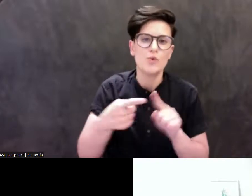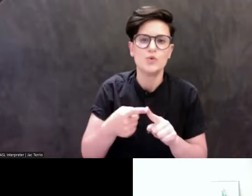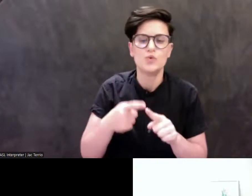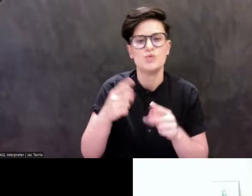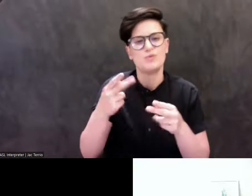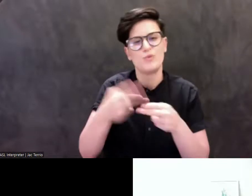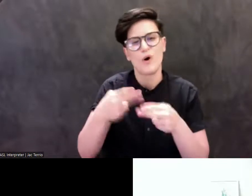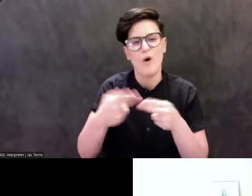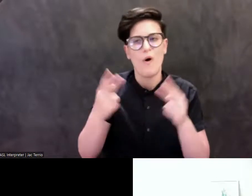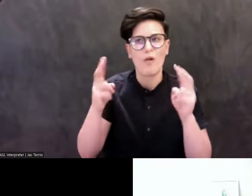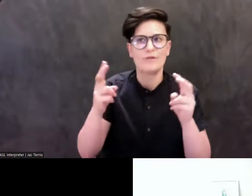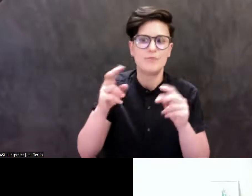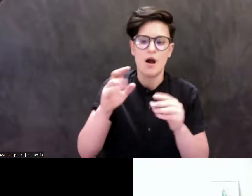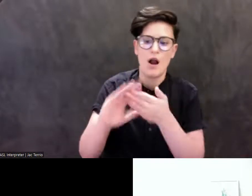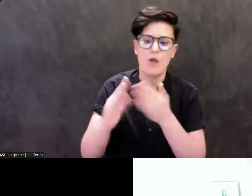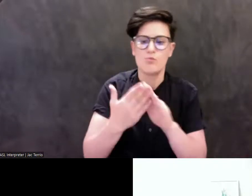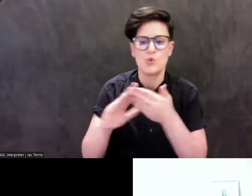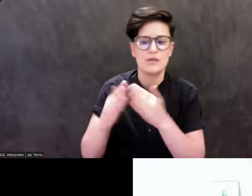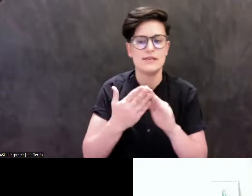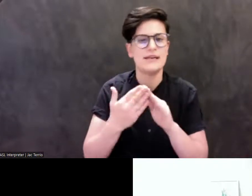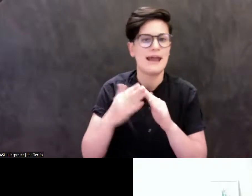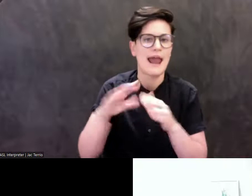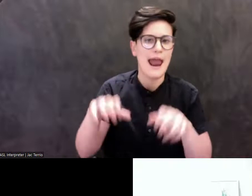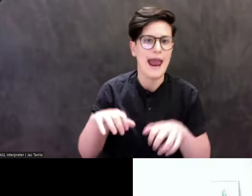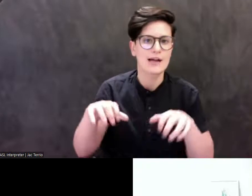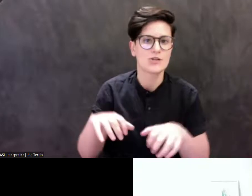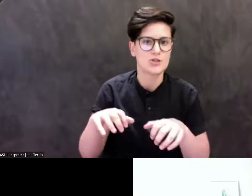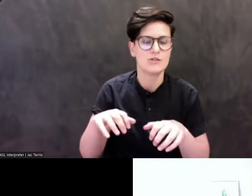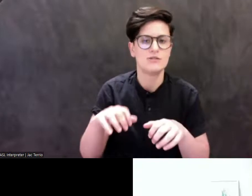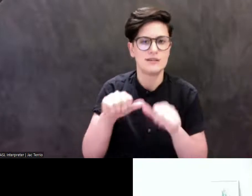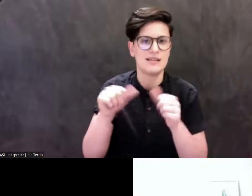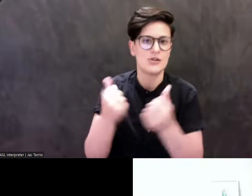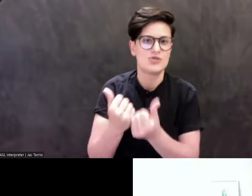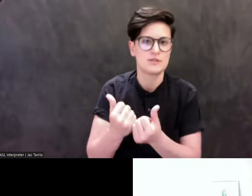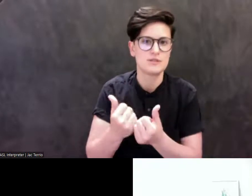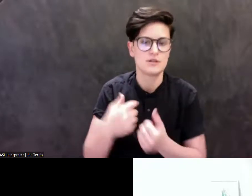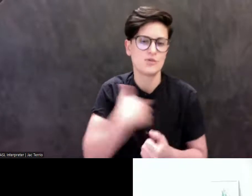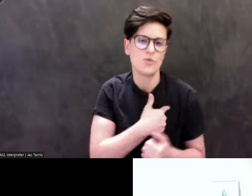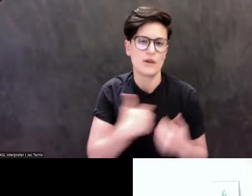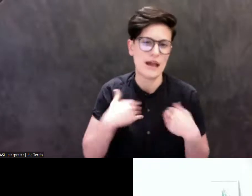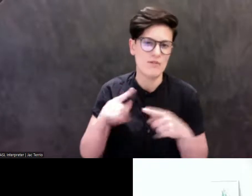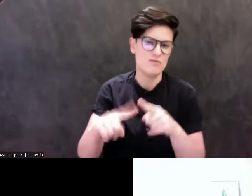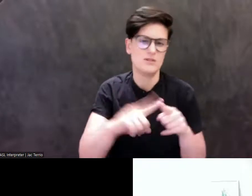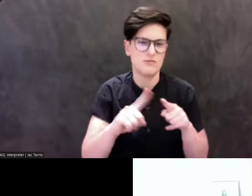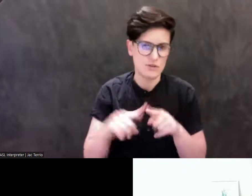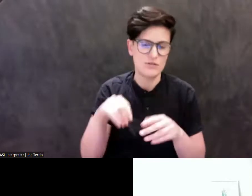And there are different agencies in each city of the state. ________________________________________ One last question.